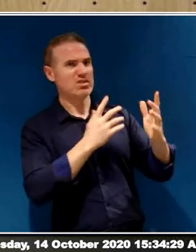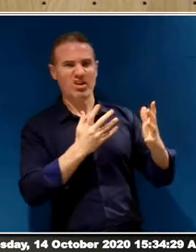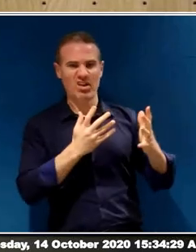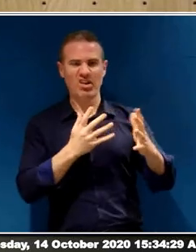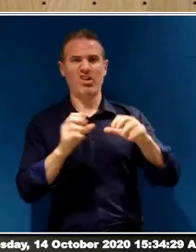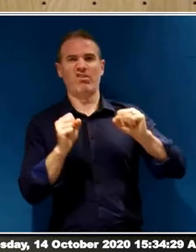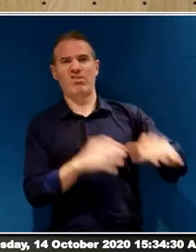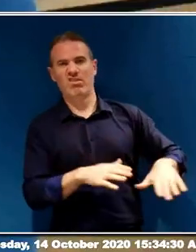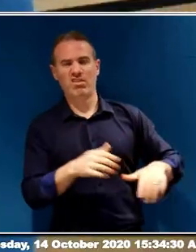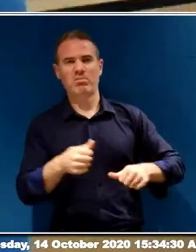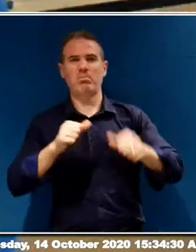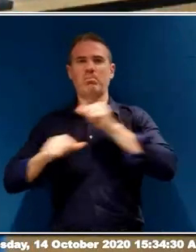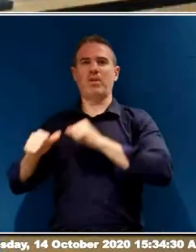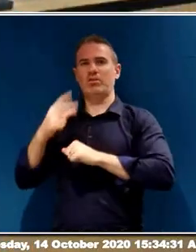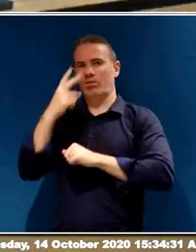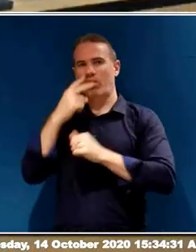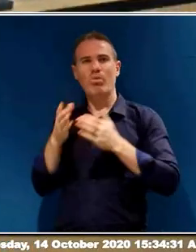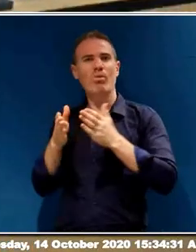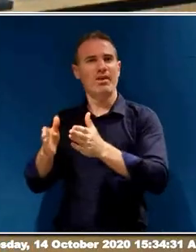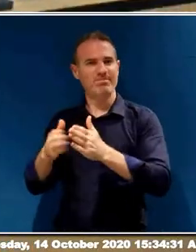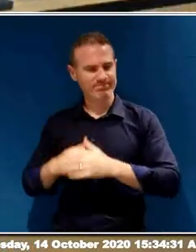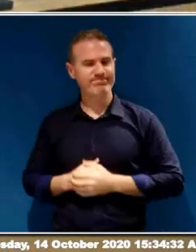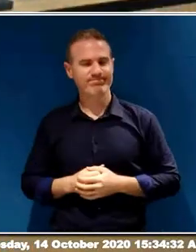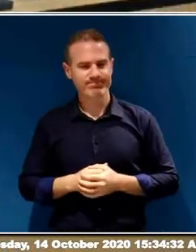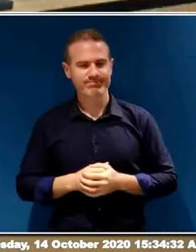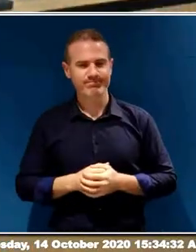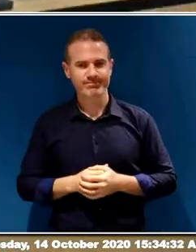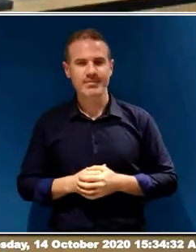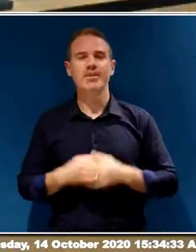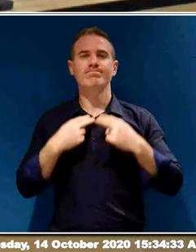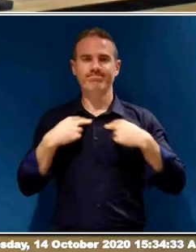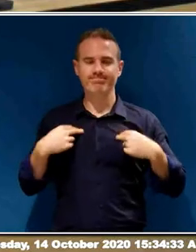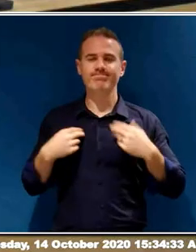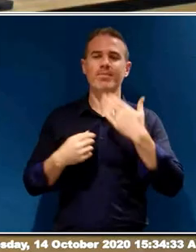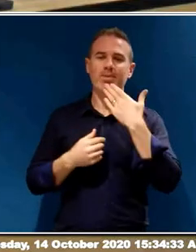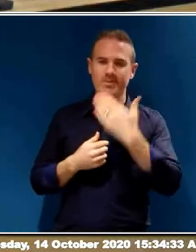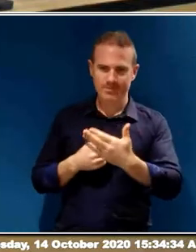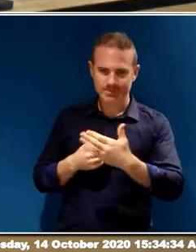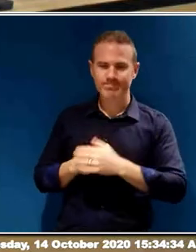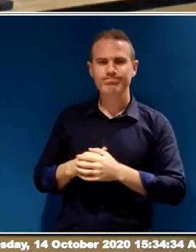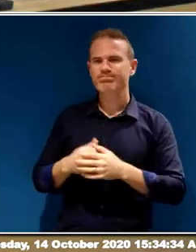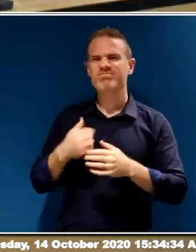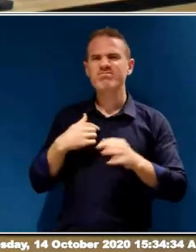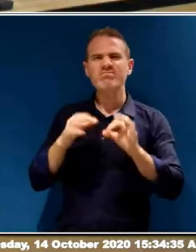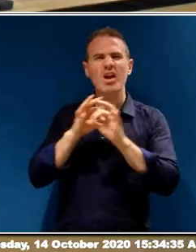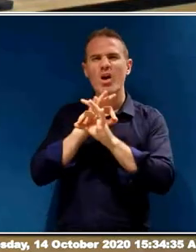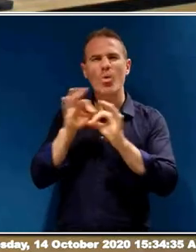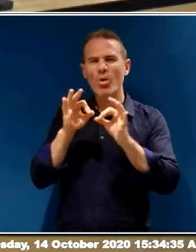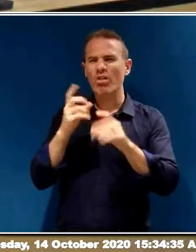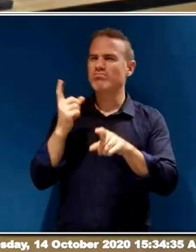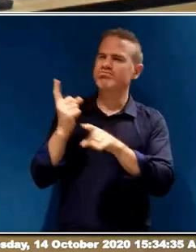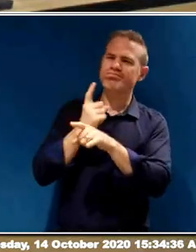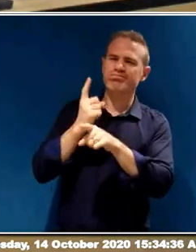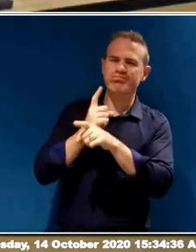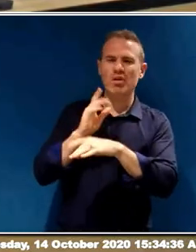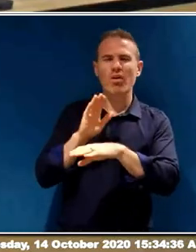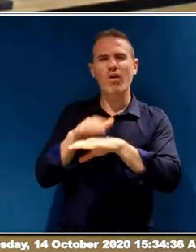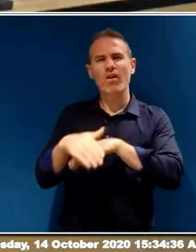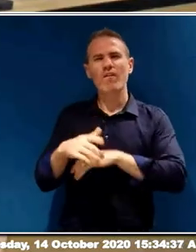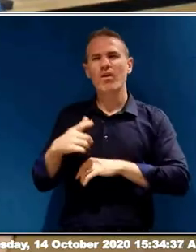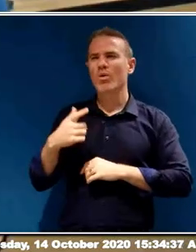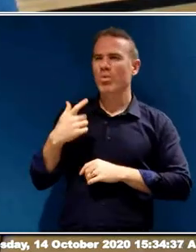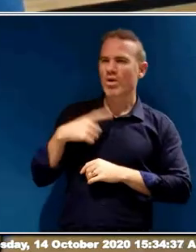Now, I won't get into the detail of why Governments might reason in terms of